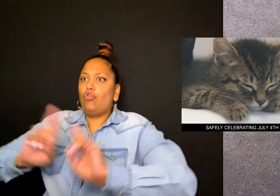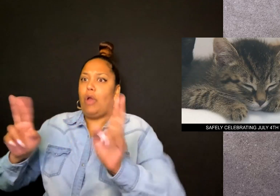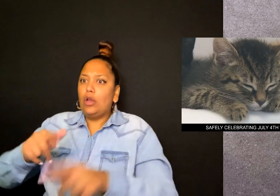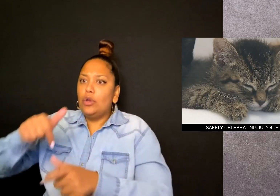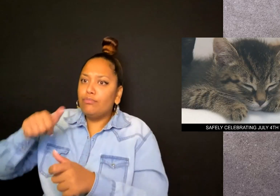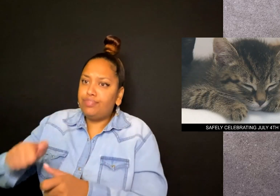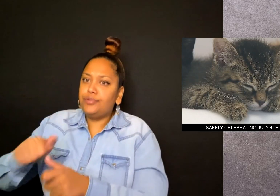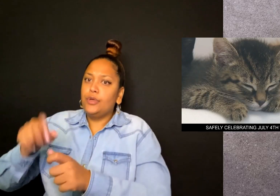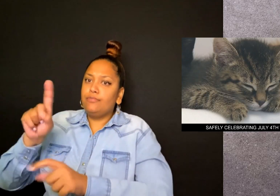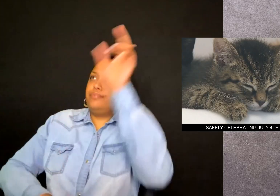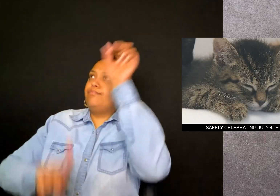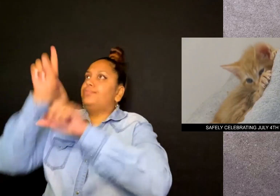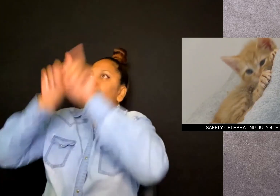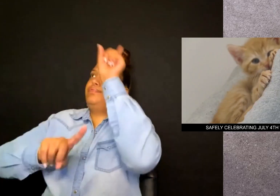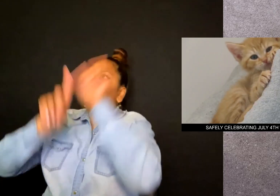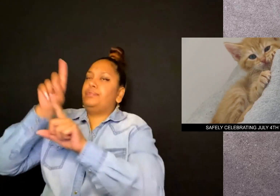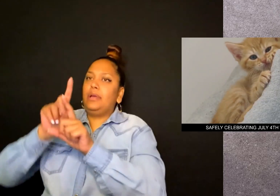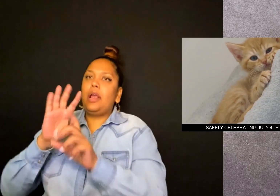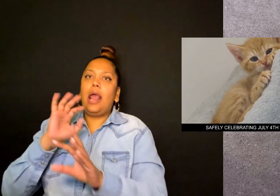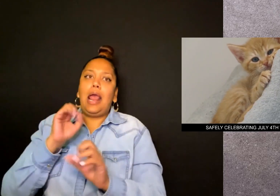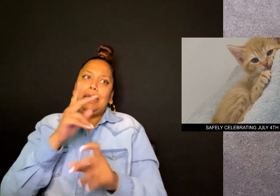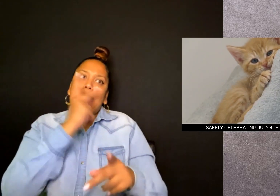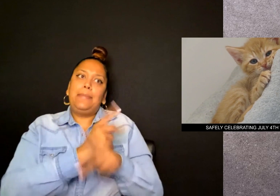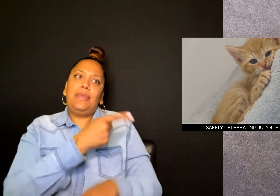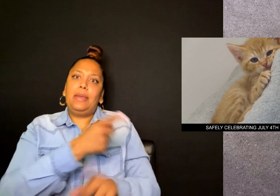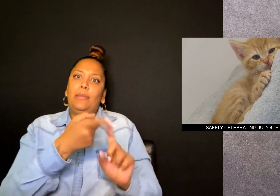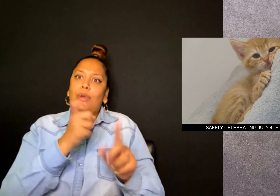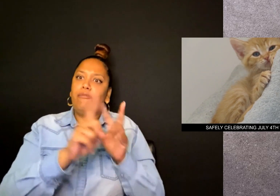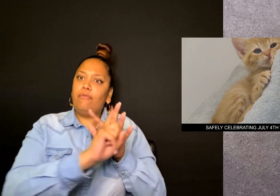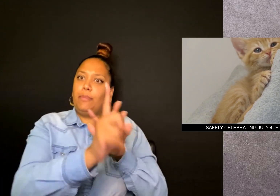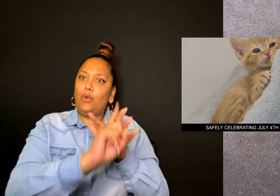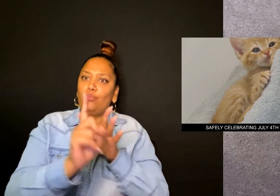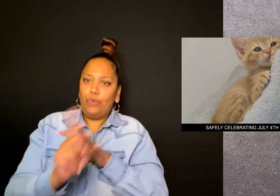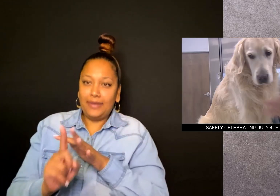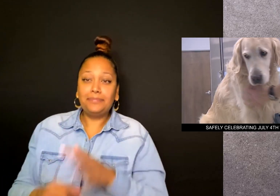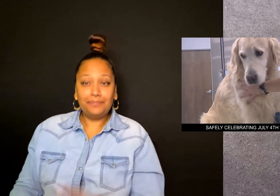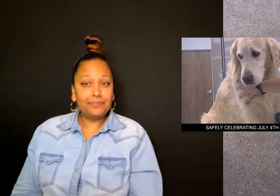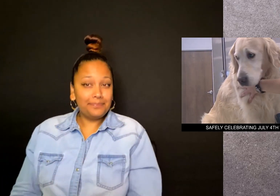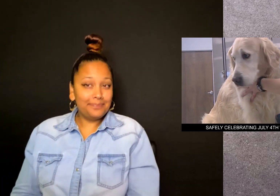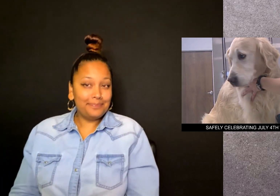inside when fireworks are going off outside to keep them from running away